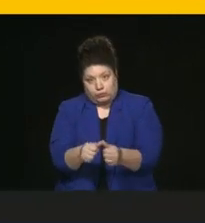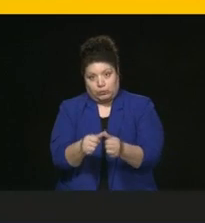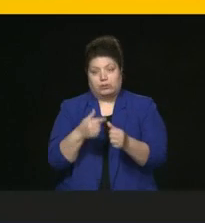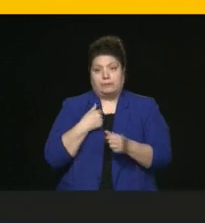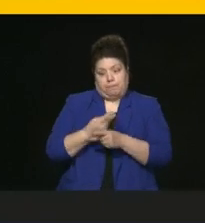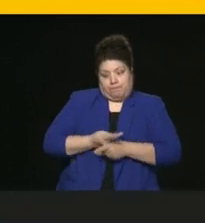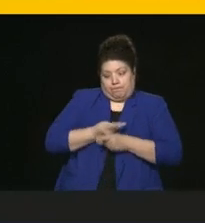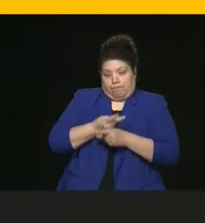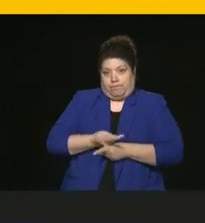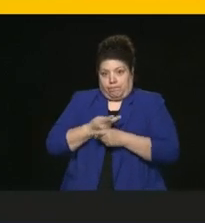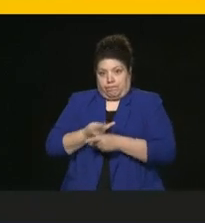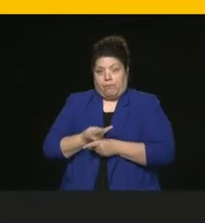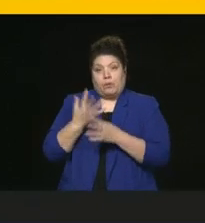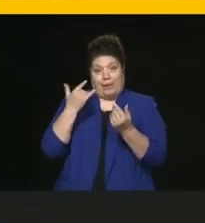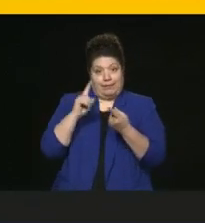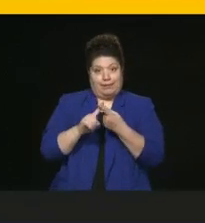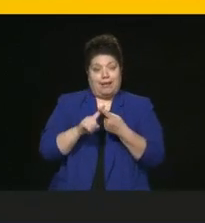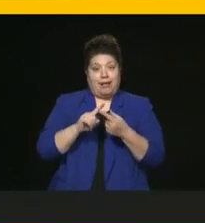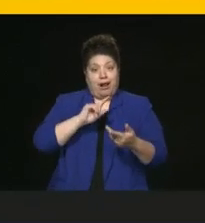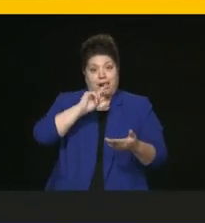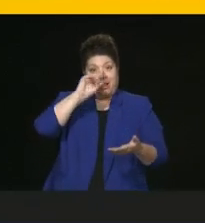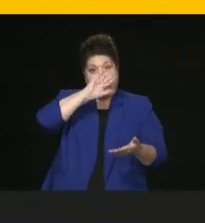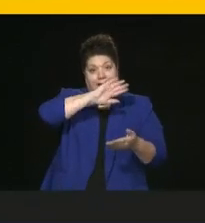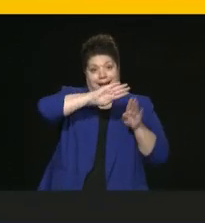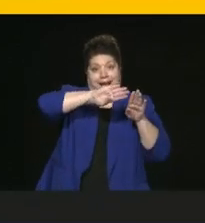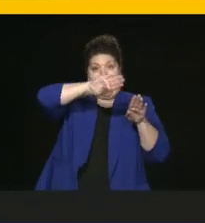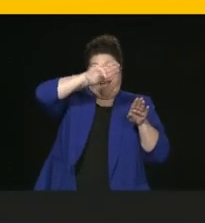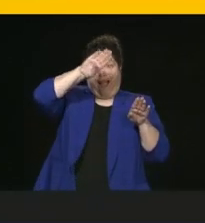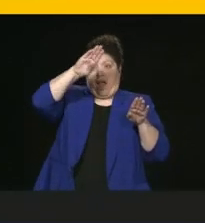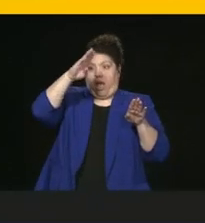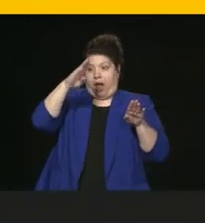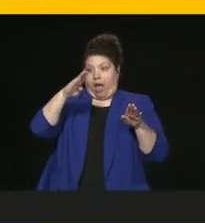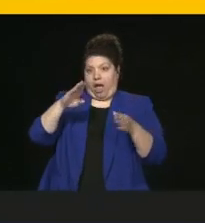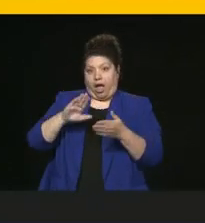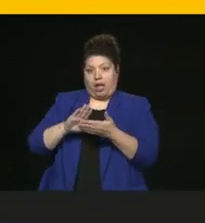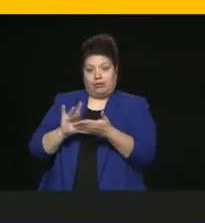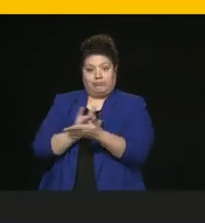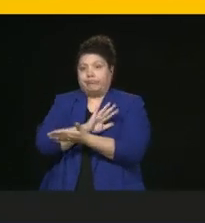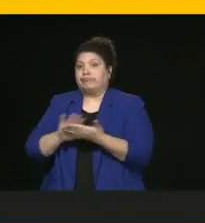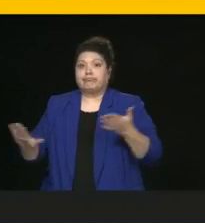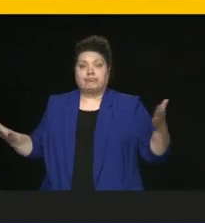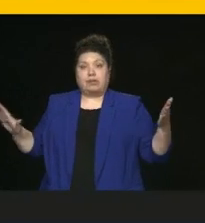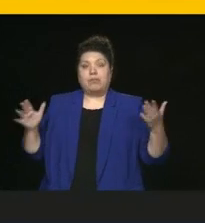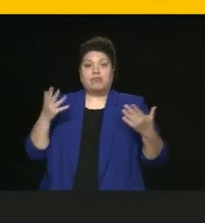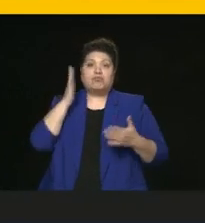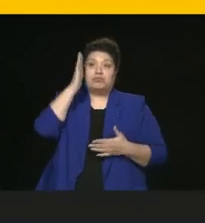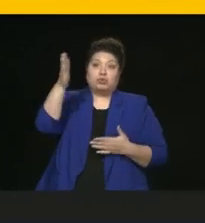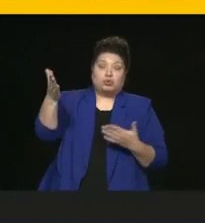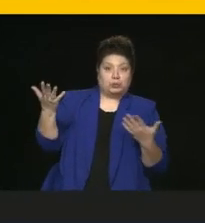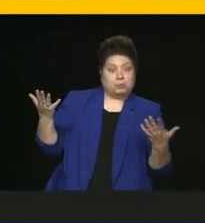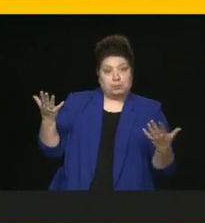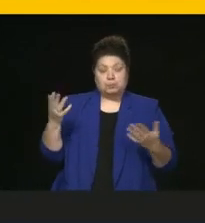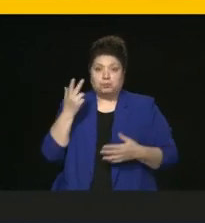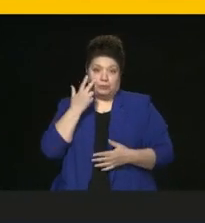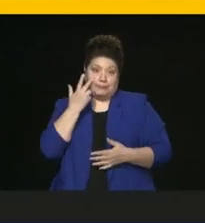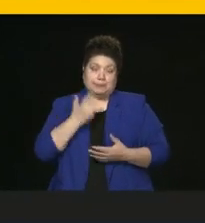GIVE UP. WE'RE DOING A GREAT JOB. LET'S CONTINUE THAT UNTIL WE GET TO THE BOTTOM OF THE HILL AND A